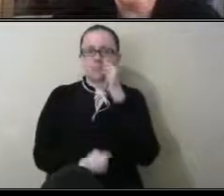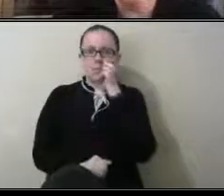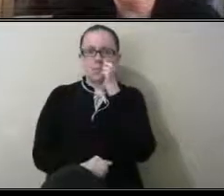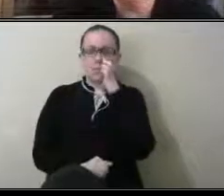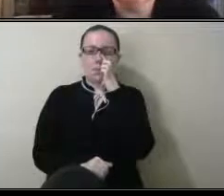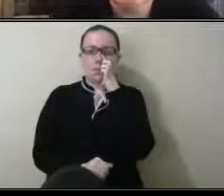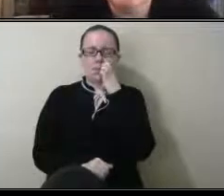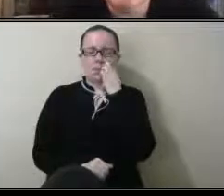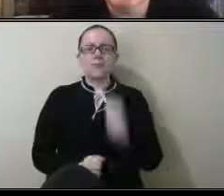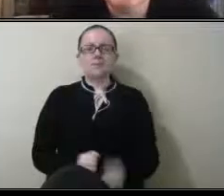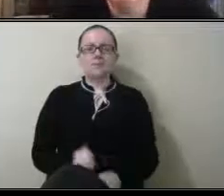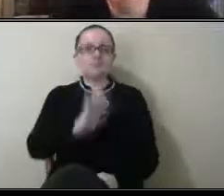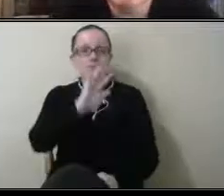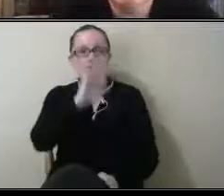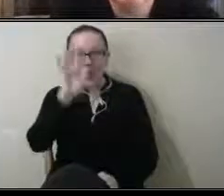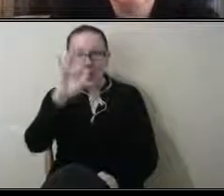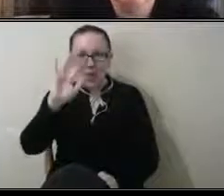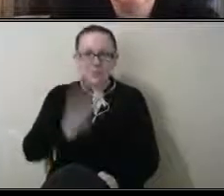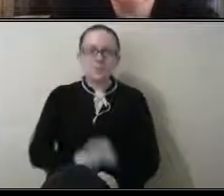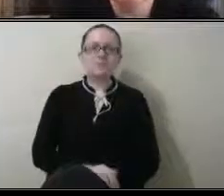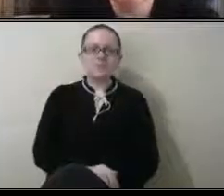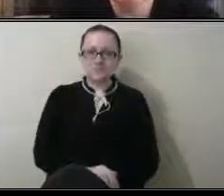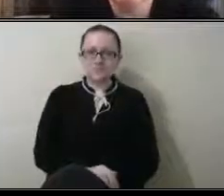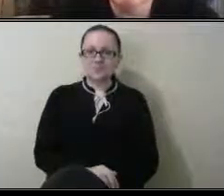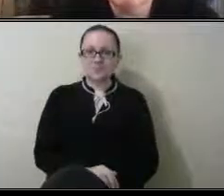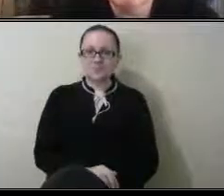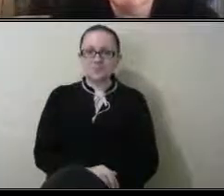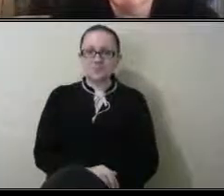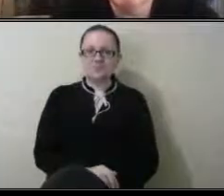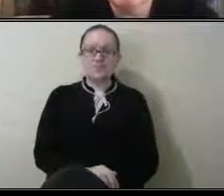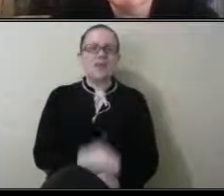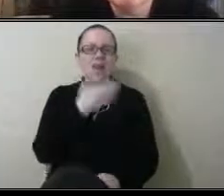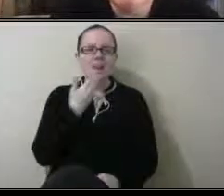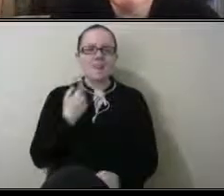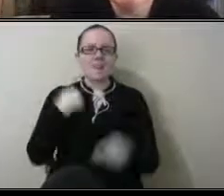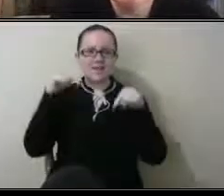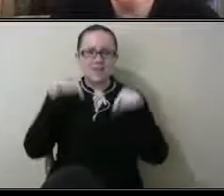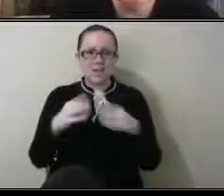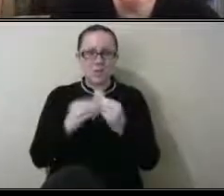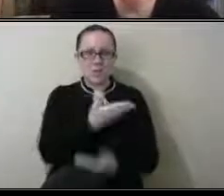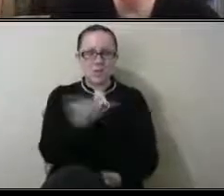uh hello everybody uh lovely to me with you all this morning um i'd like to acknowledge